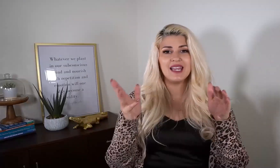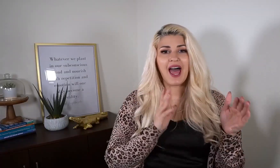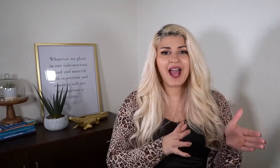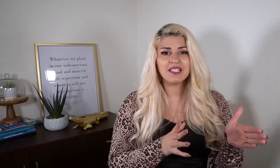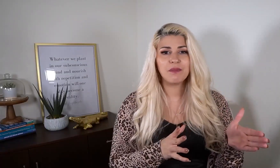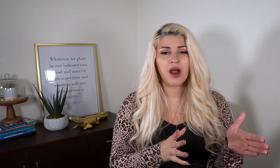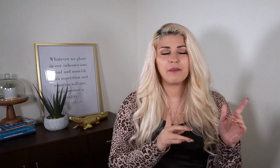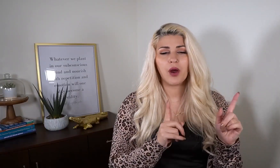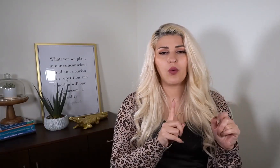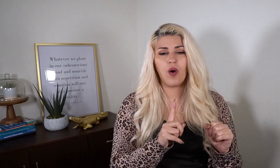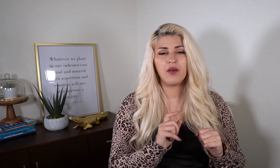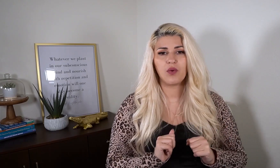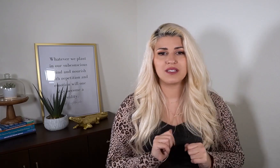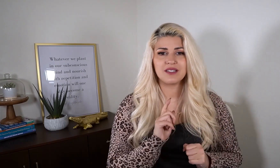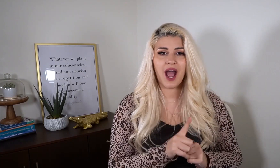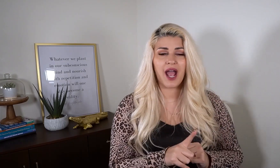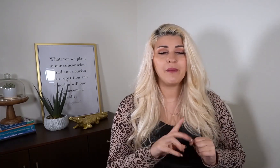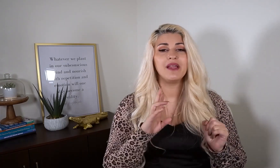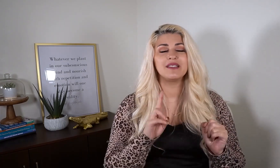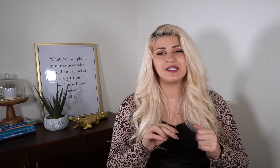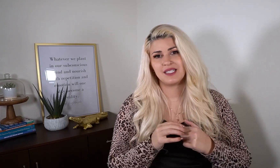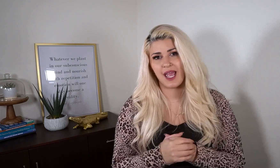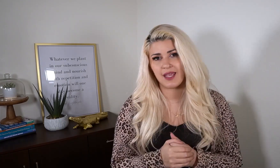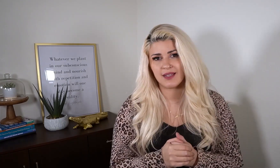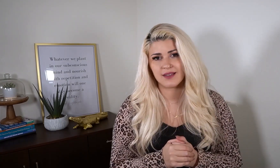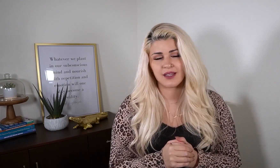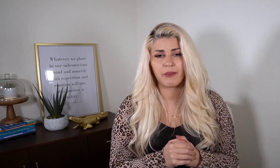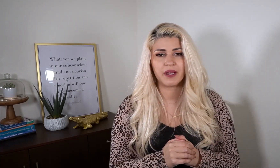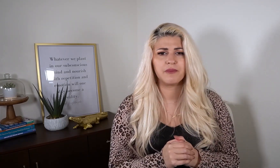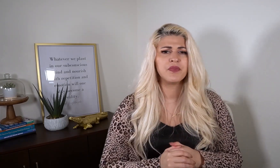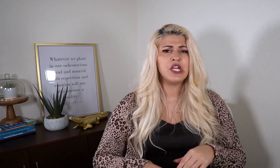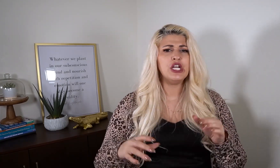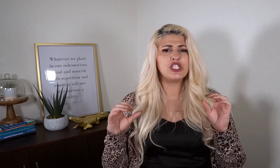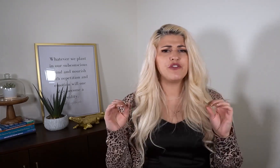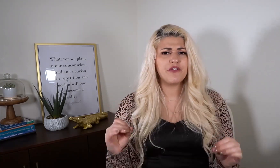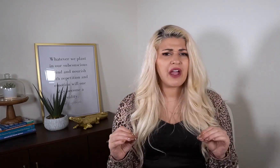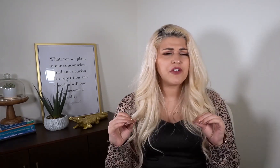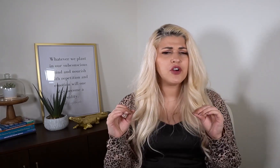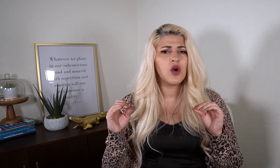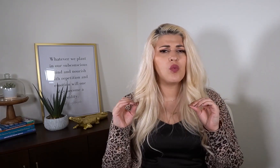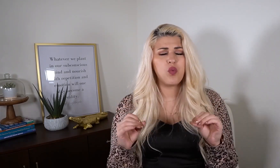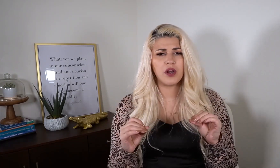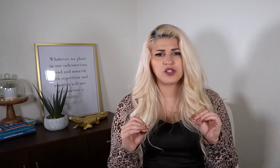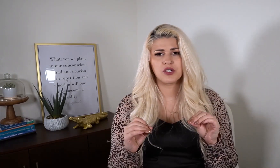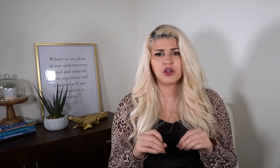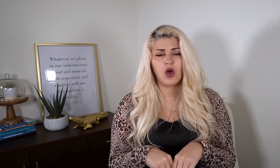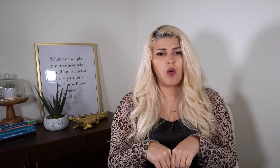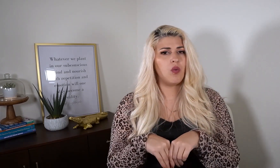Last part, part one, was time and today is topic. So if you've ever wondered